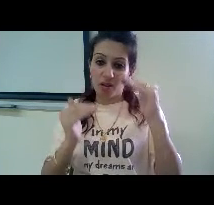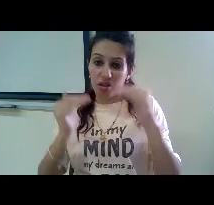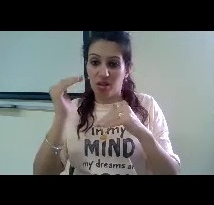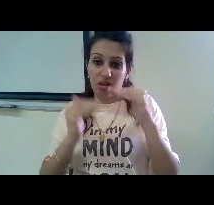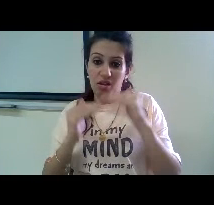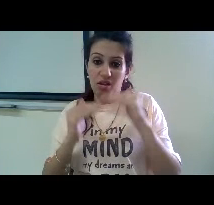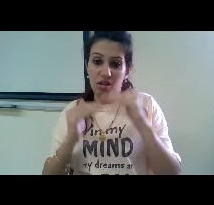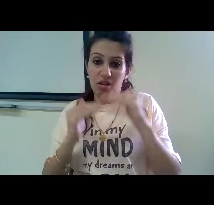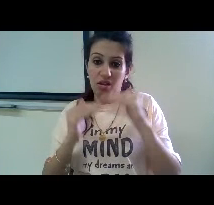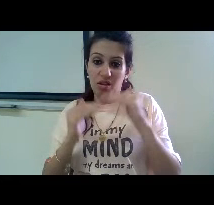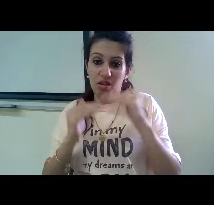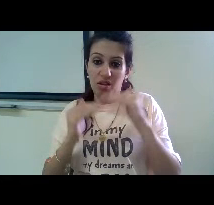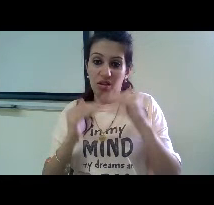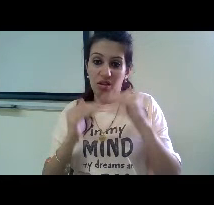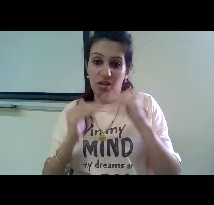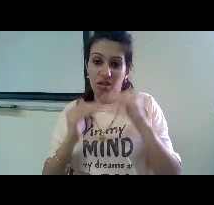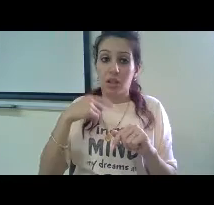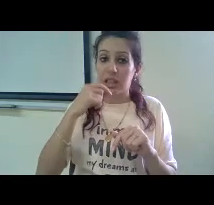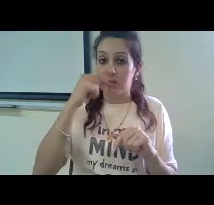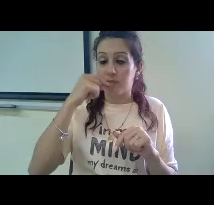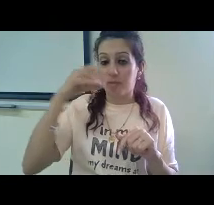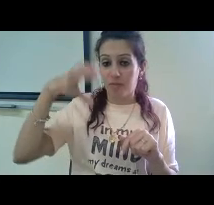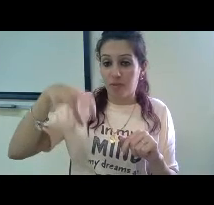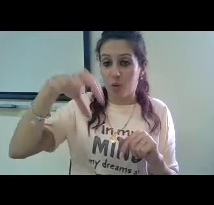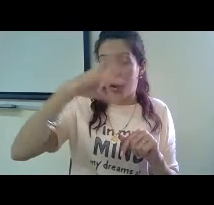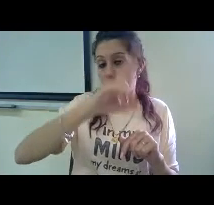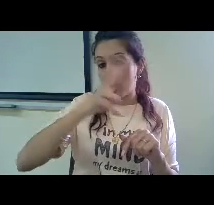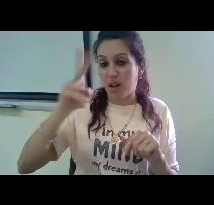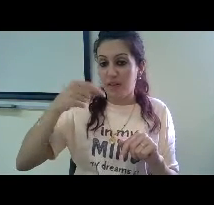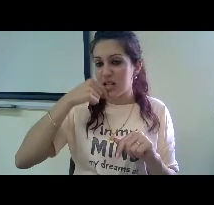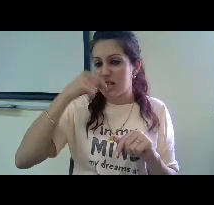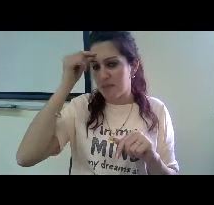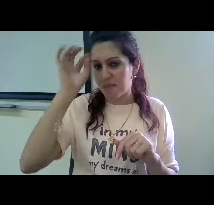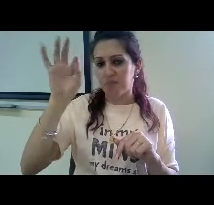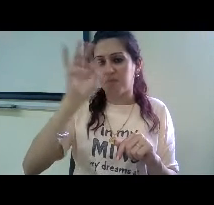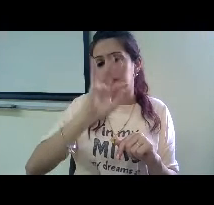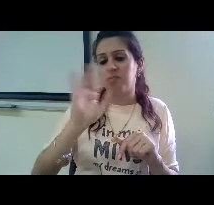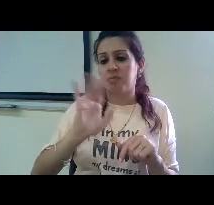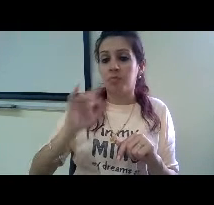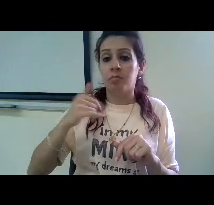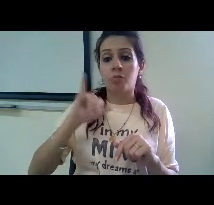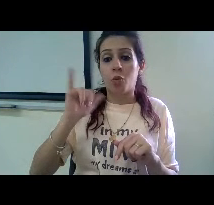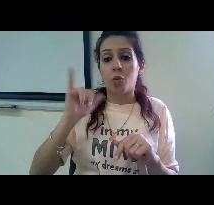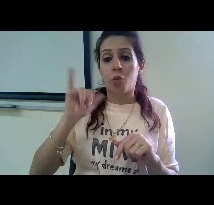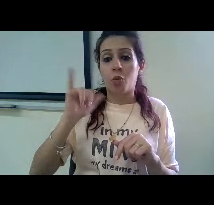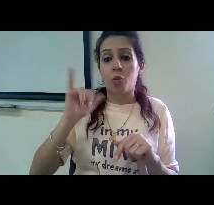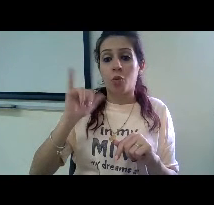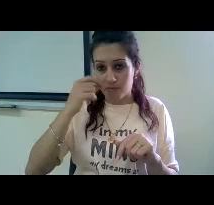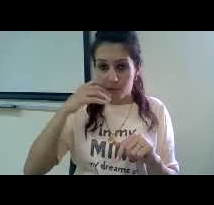changed after these months of corona emergency schooling at home.